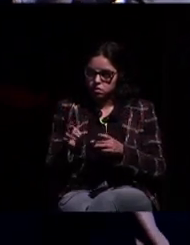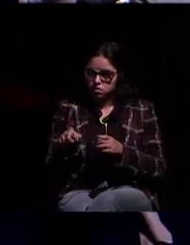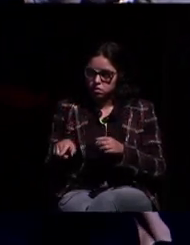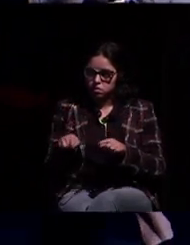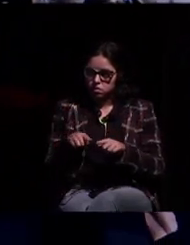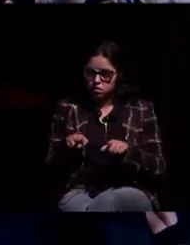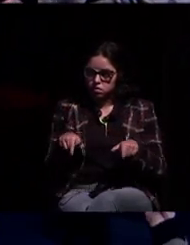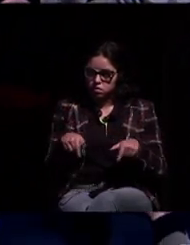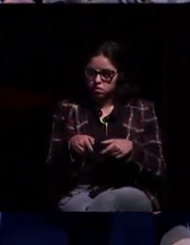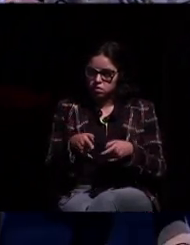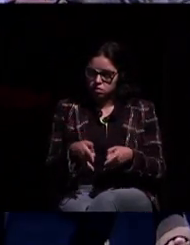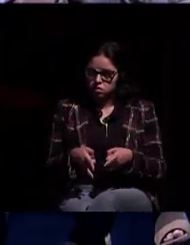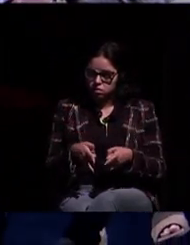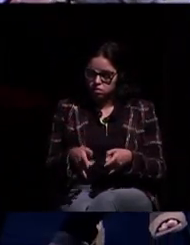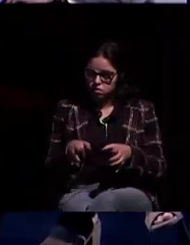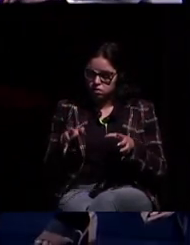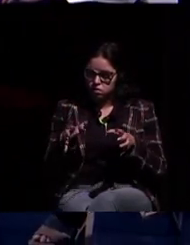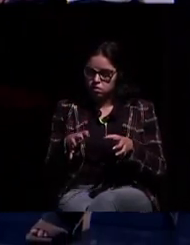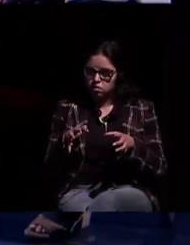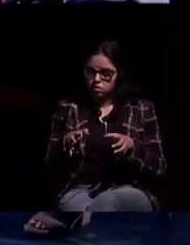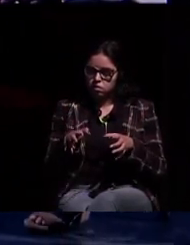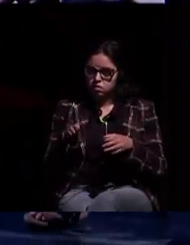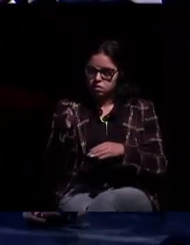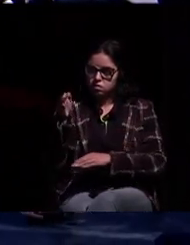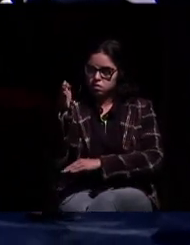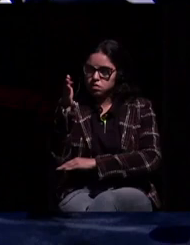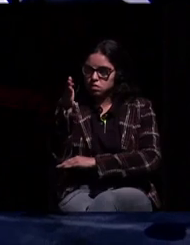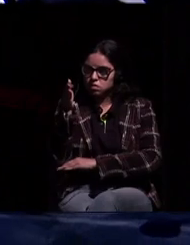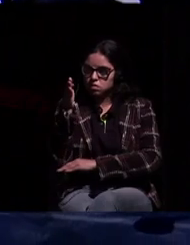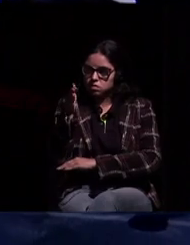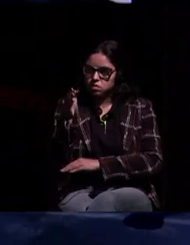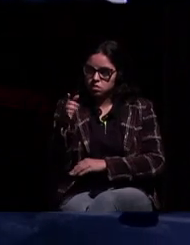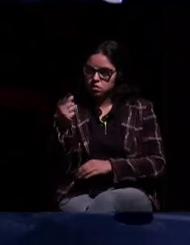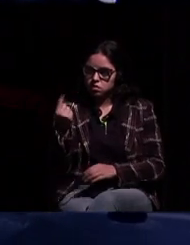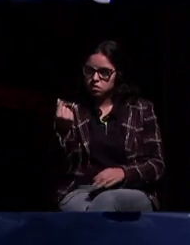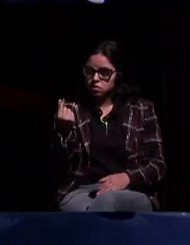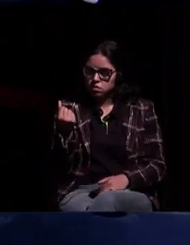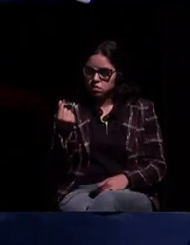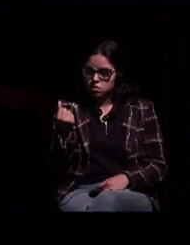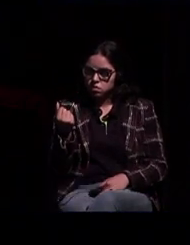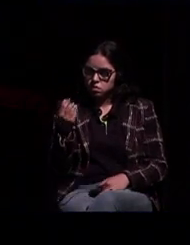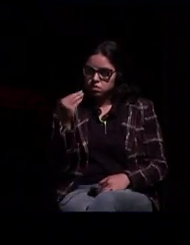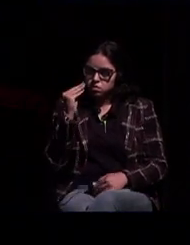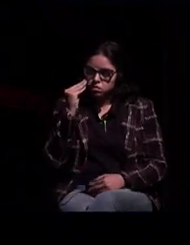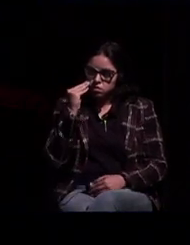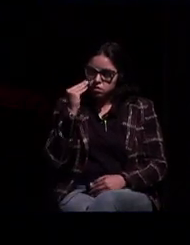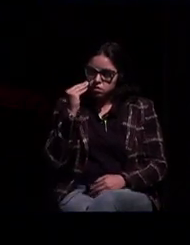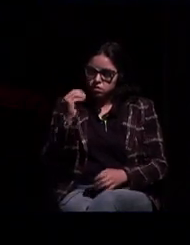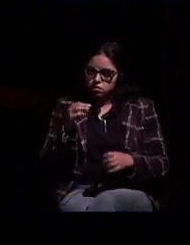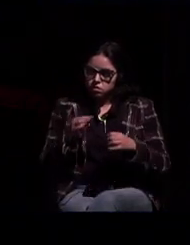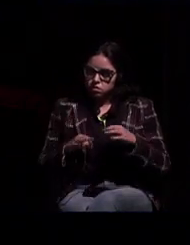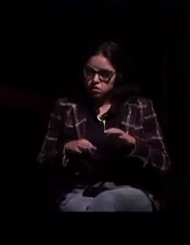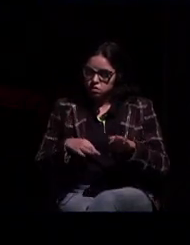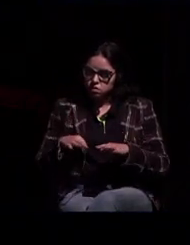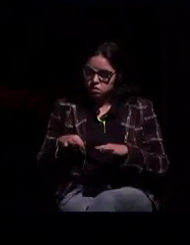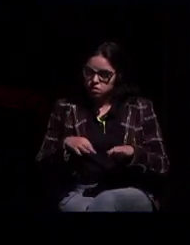that try hard to adjust their costs with suppliers, labor, and so on.